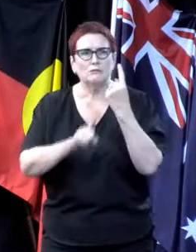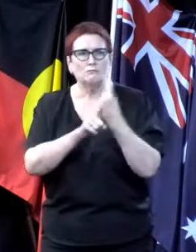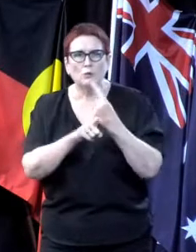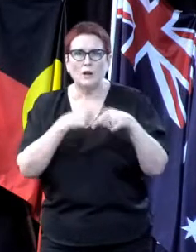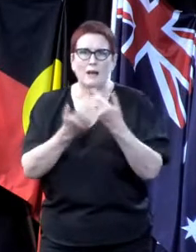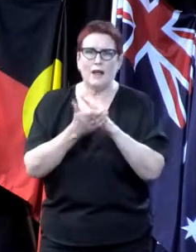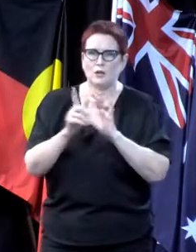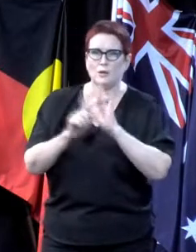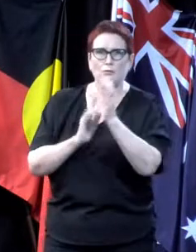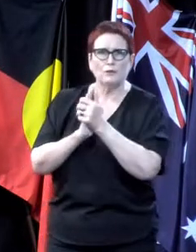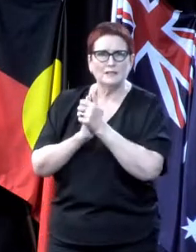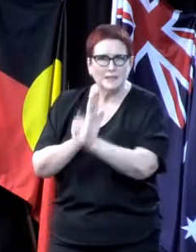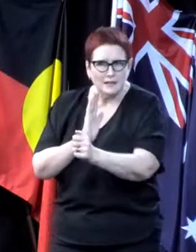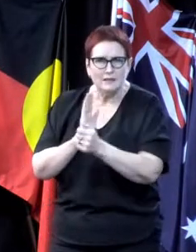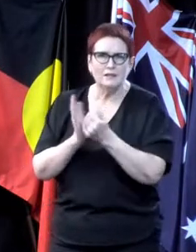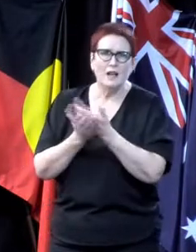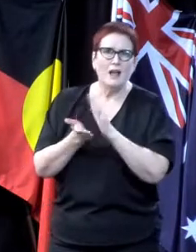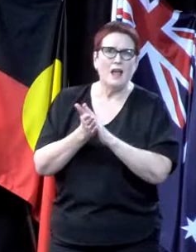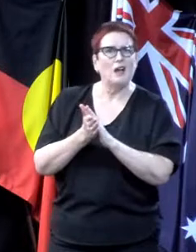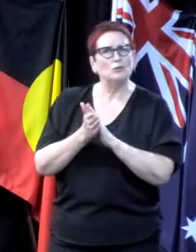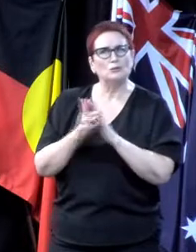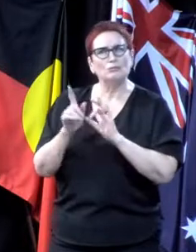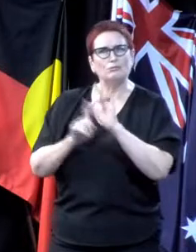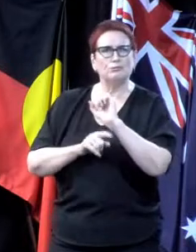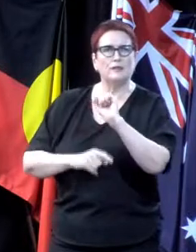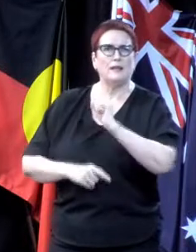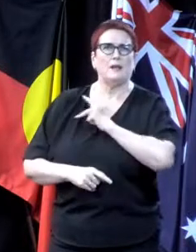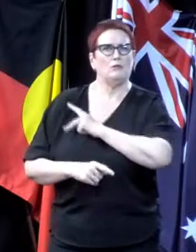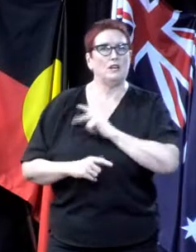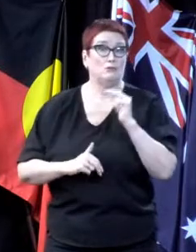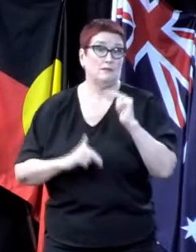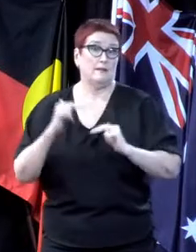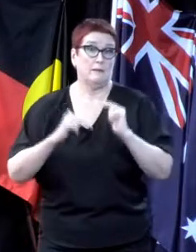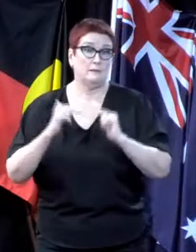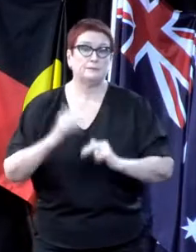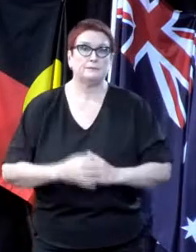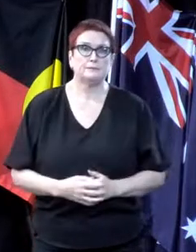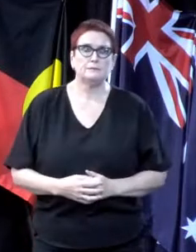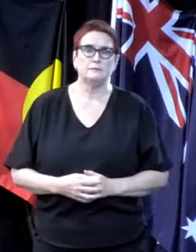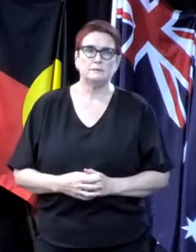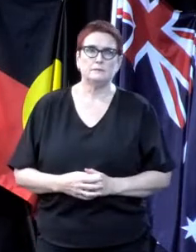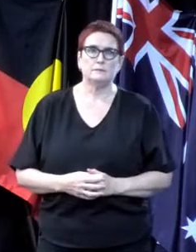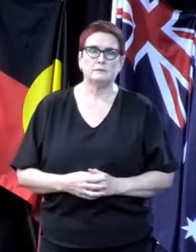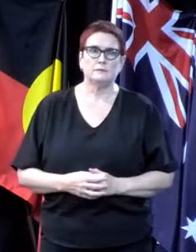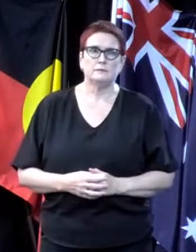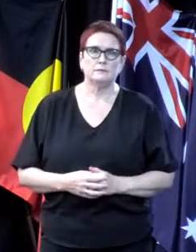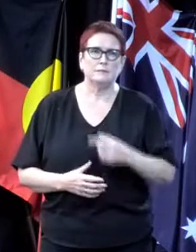and professional development that they feel that they need. And that's always directed towards the adjustments